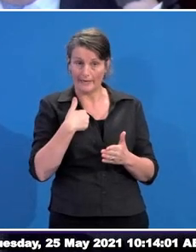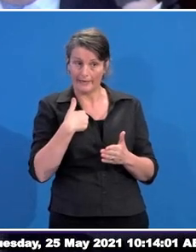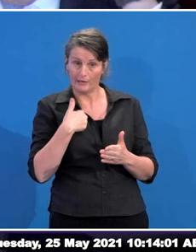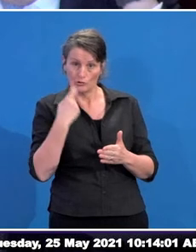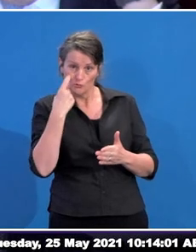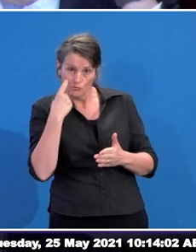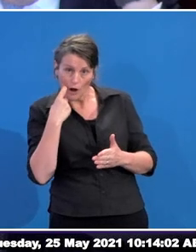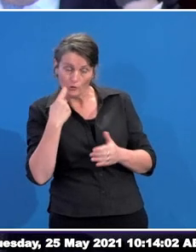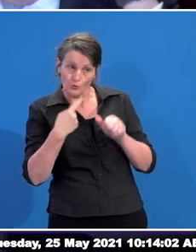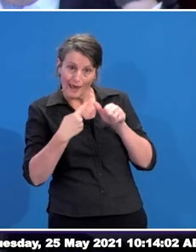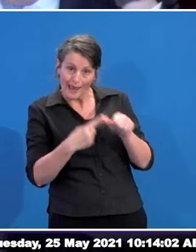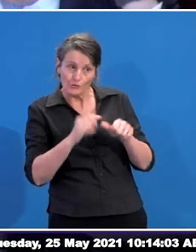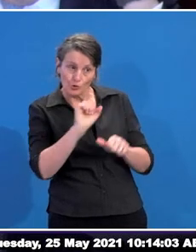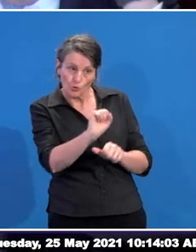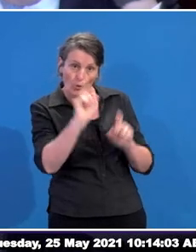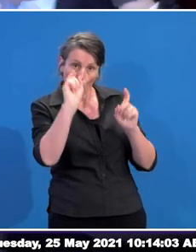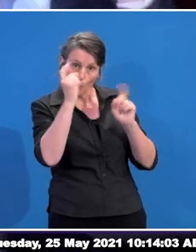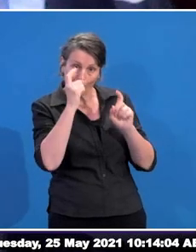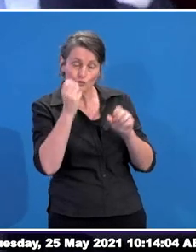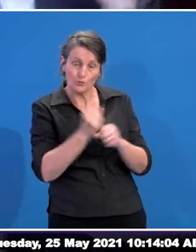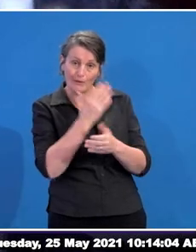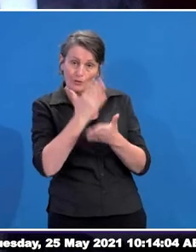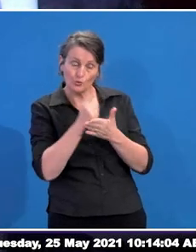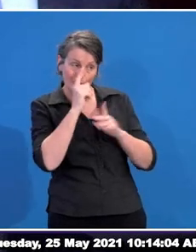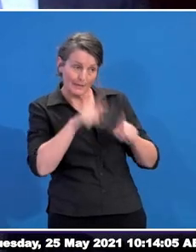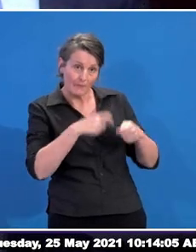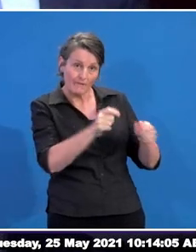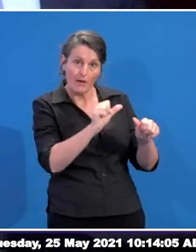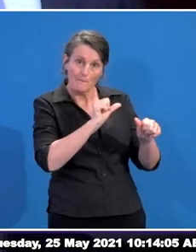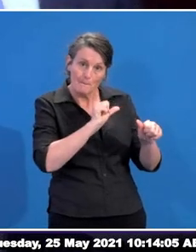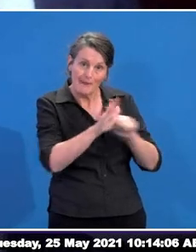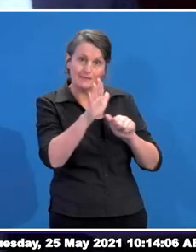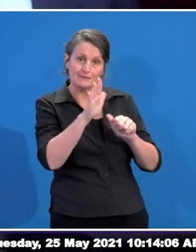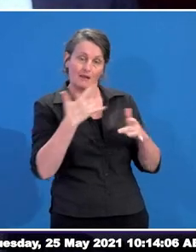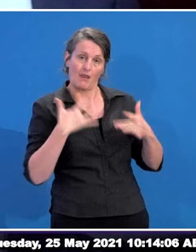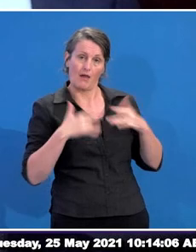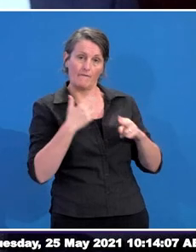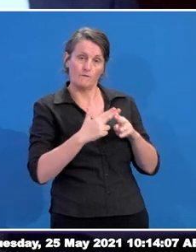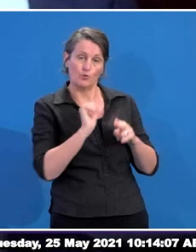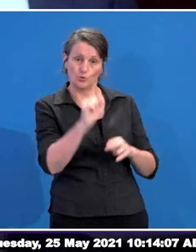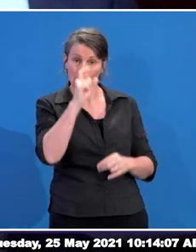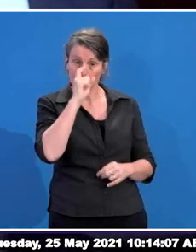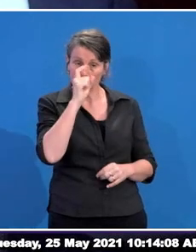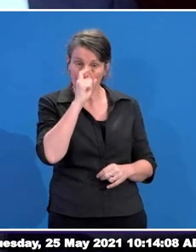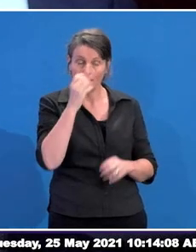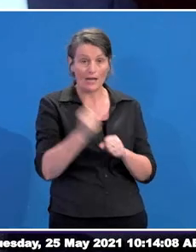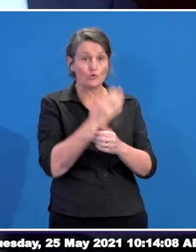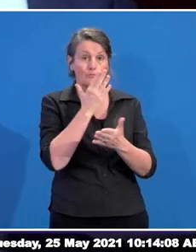in the past to make changes to provide the best possible environment for Melissa and a positive working relationship with you.